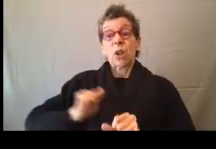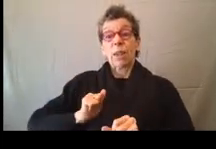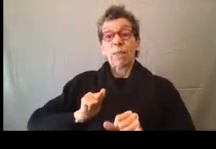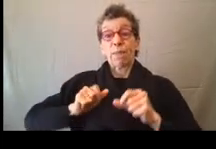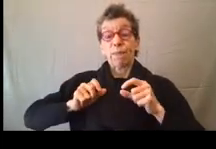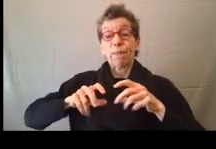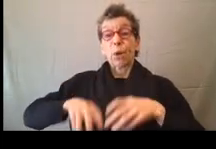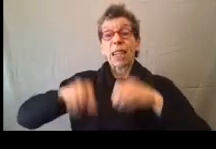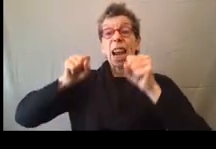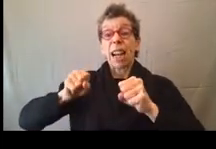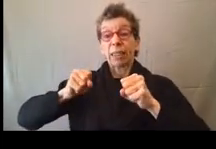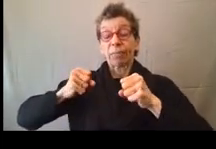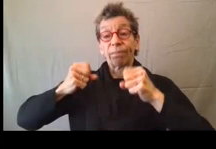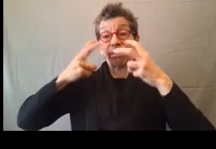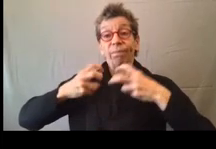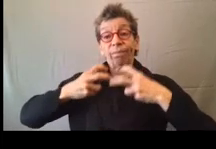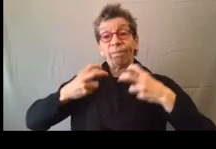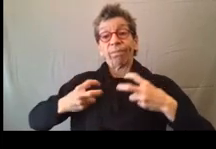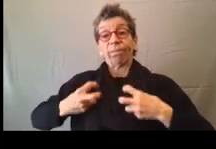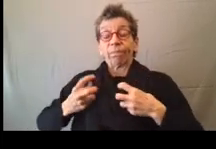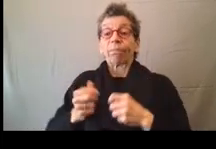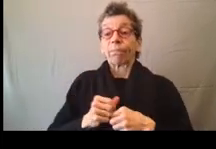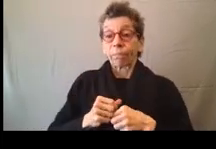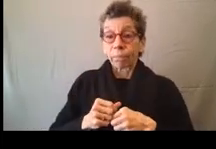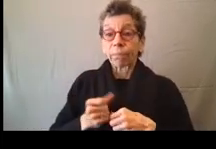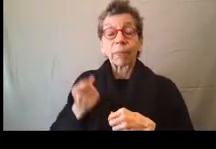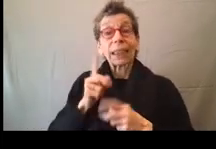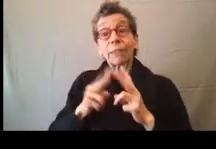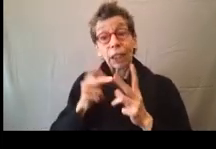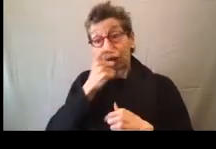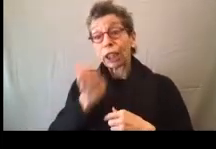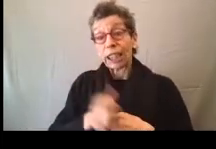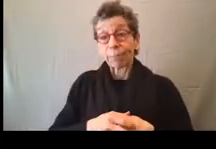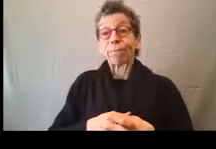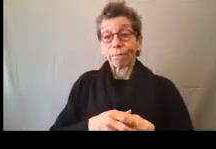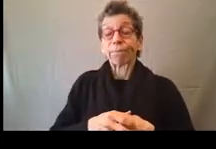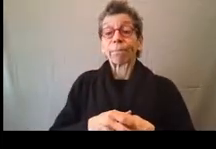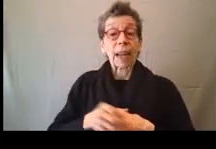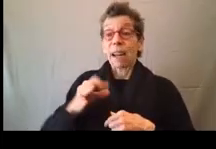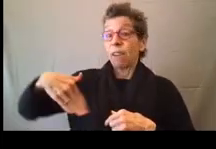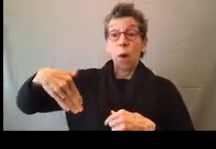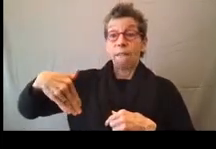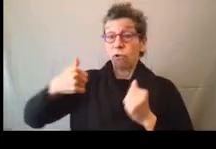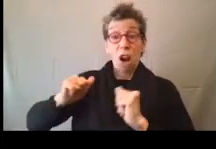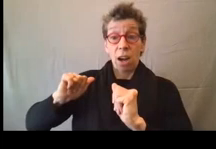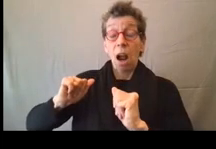at your leisure. They are interesting, and if you haven't done so you will be surprised